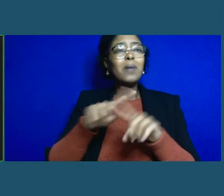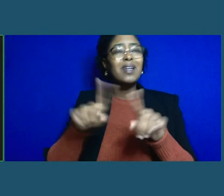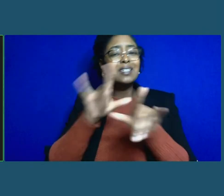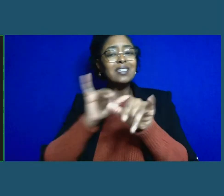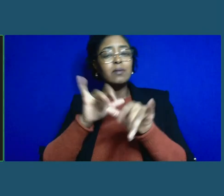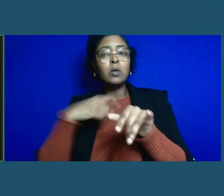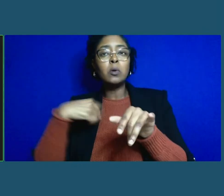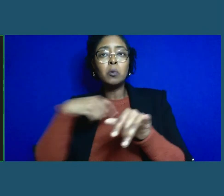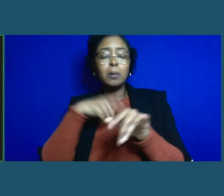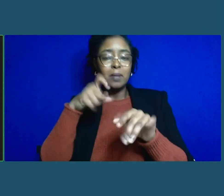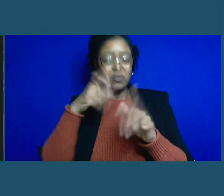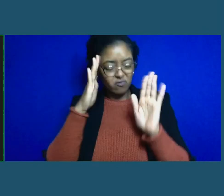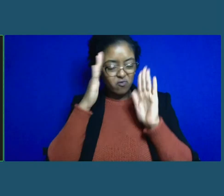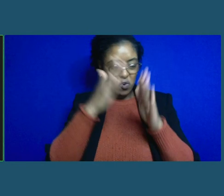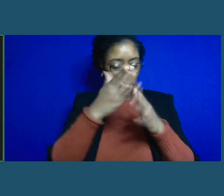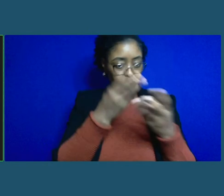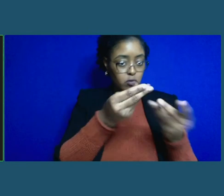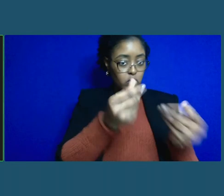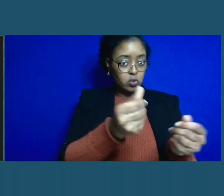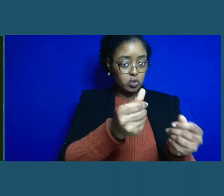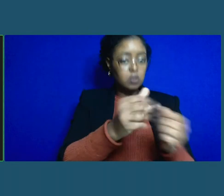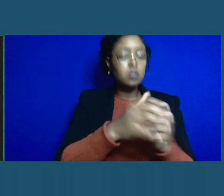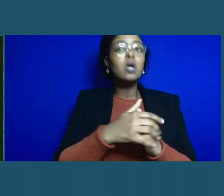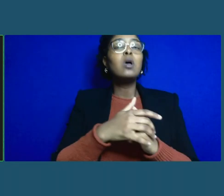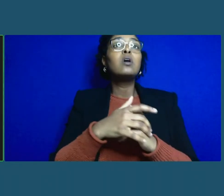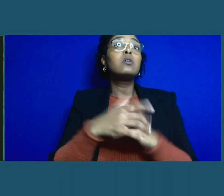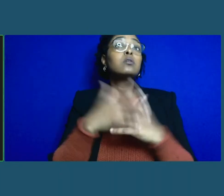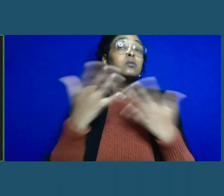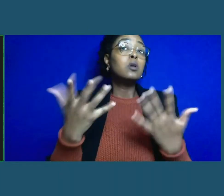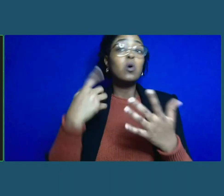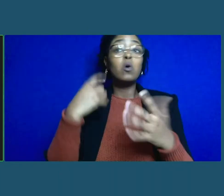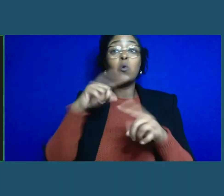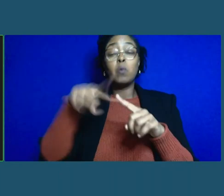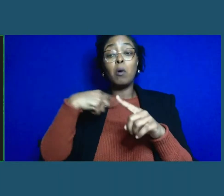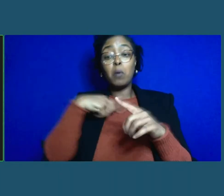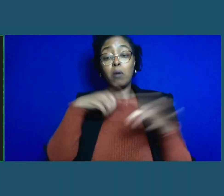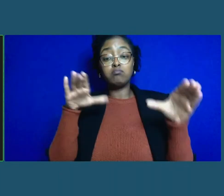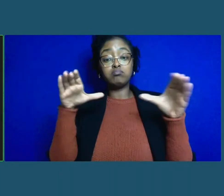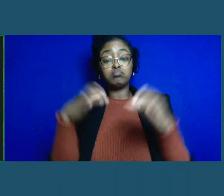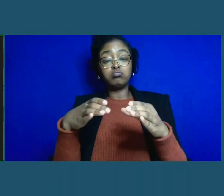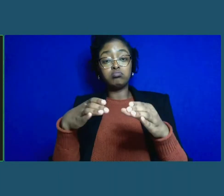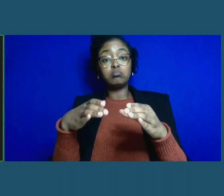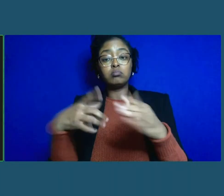experiences that you share tonight we also at theame time have to be very solution